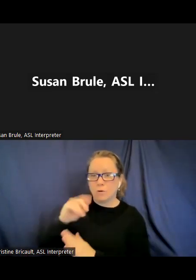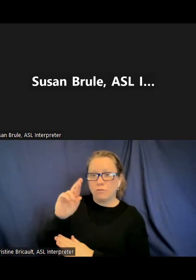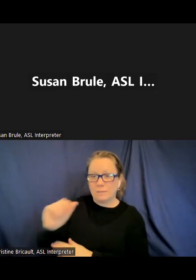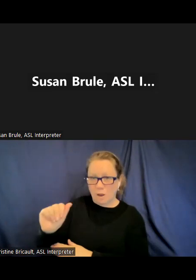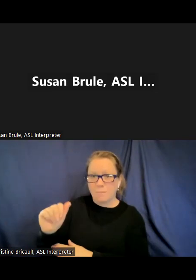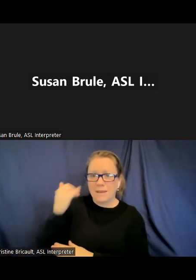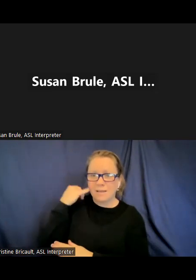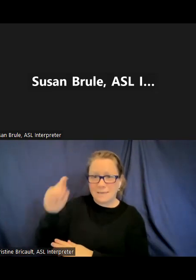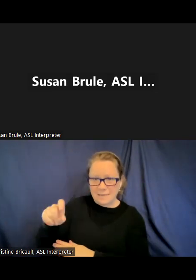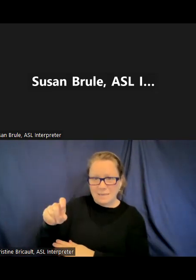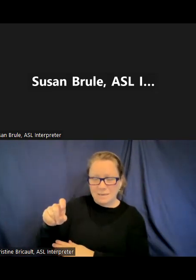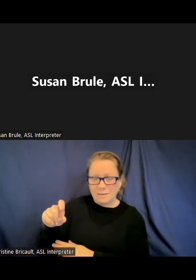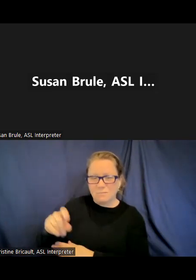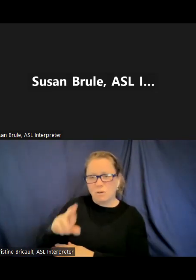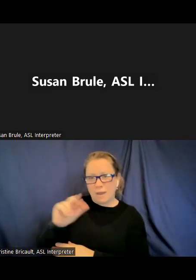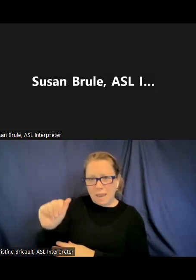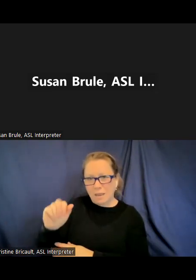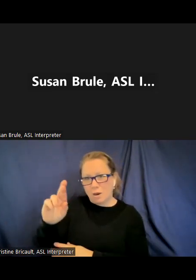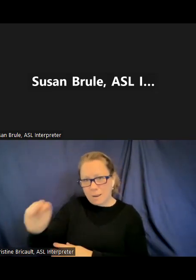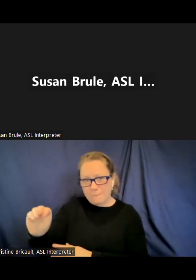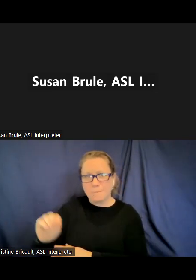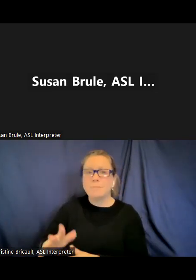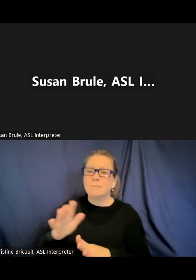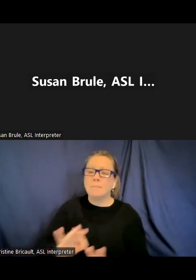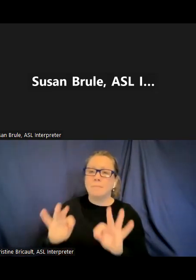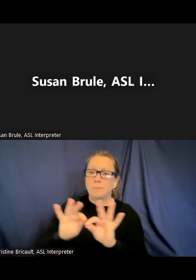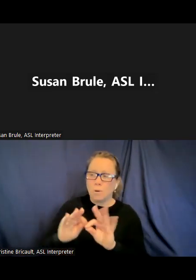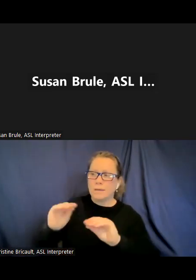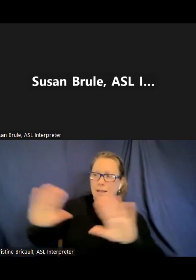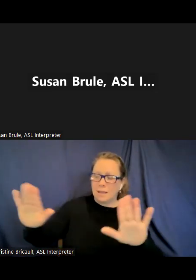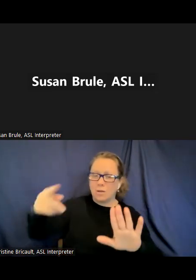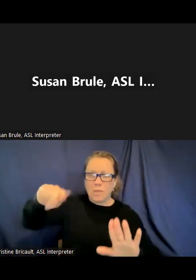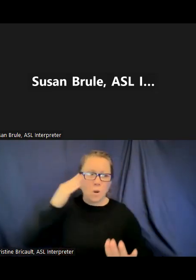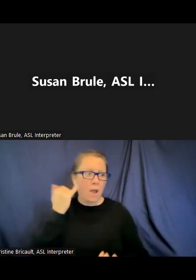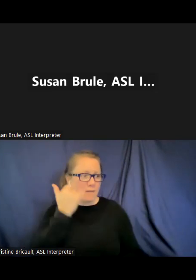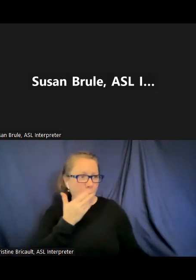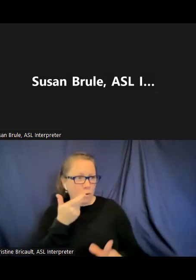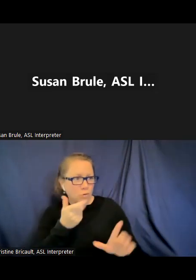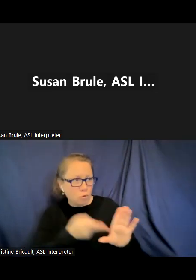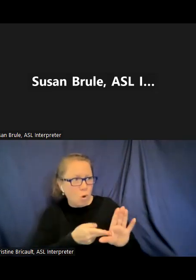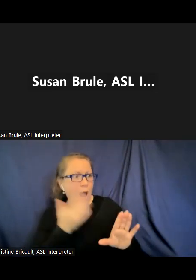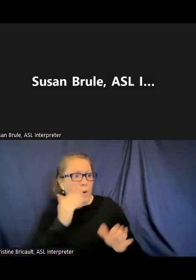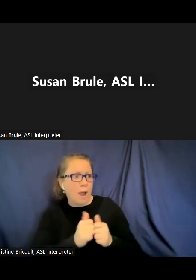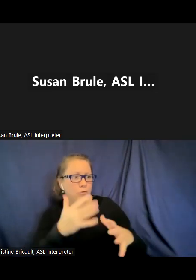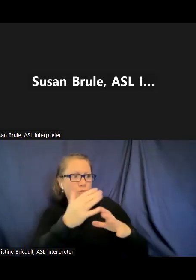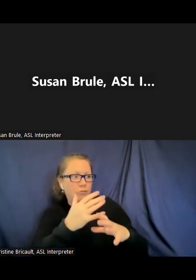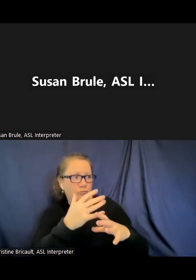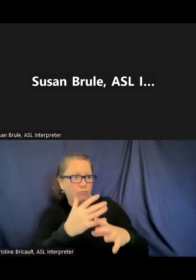modification, so it is really clear to everyone who might be interested in the meeting how they would make that request.